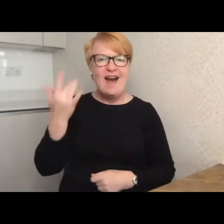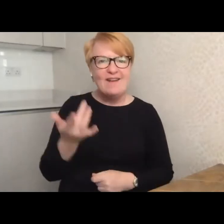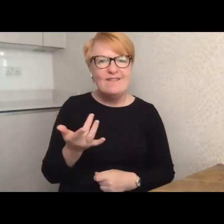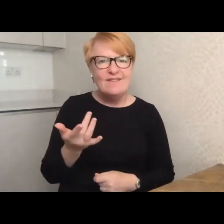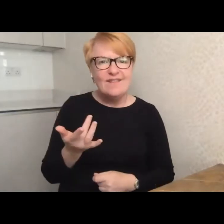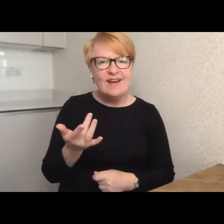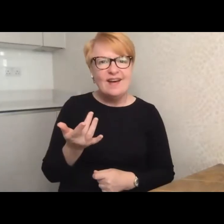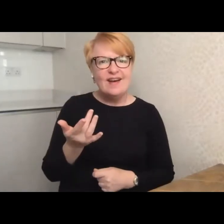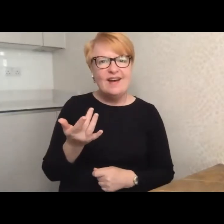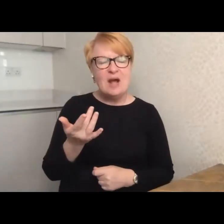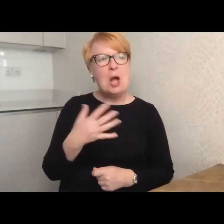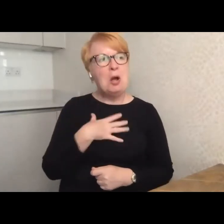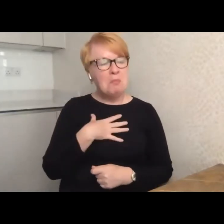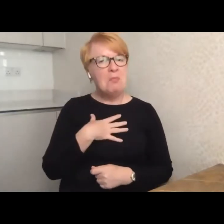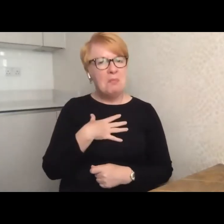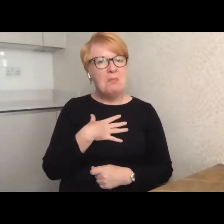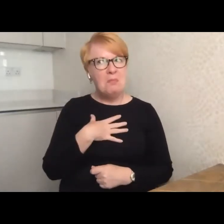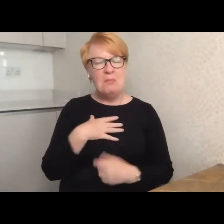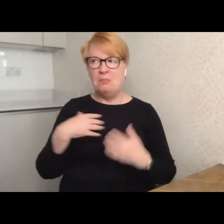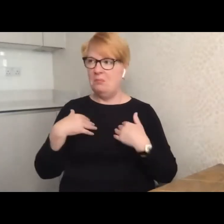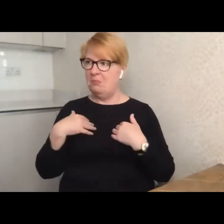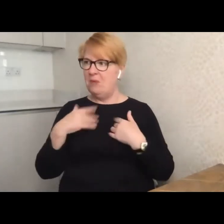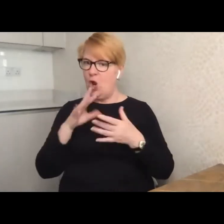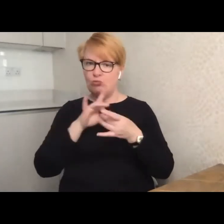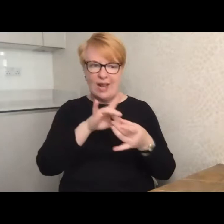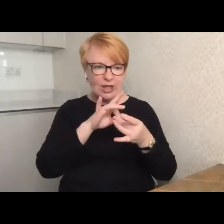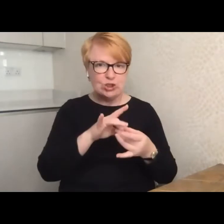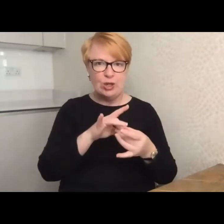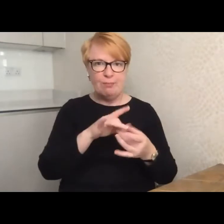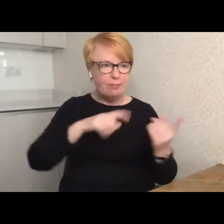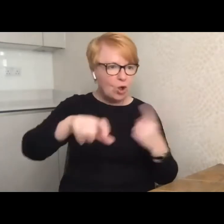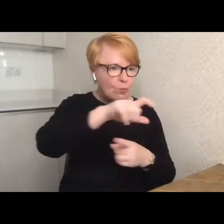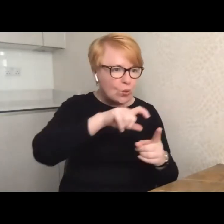a person's relationship to their community or to the world or to themselves.